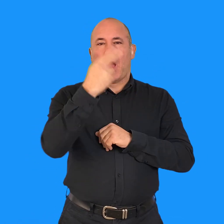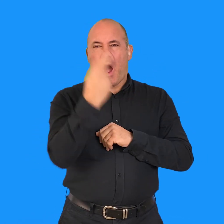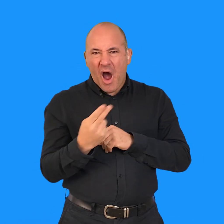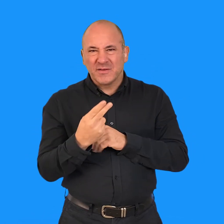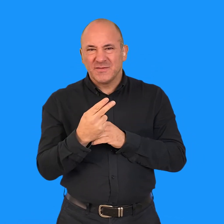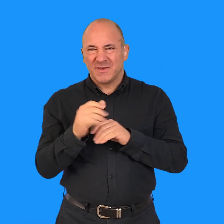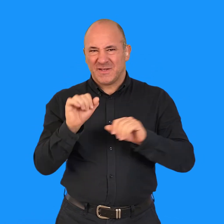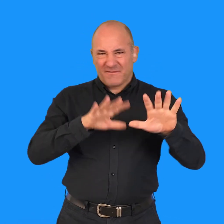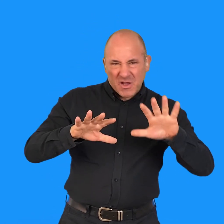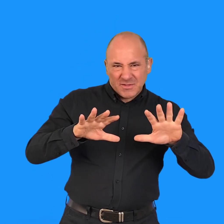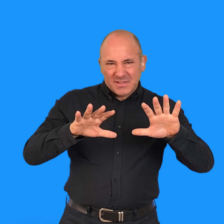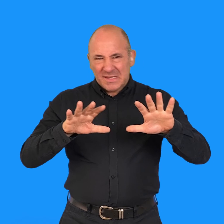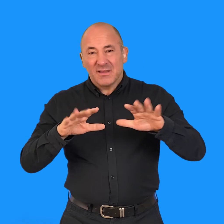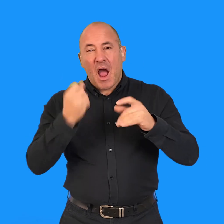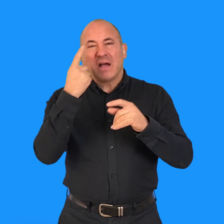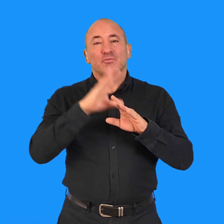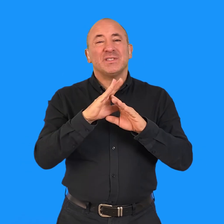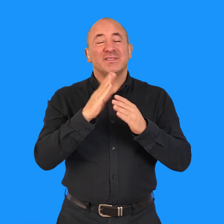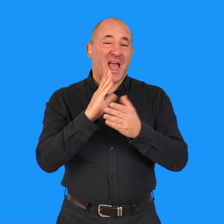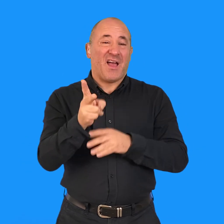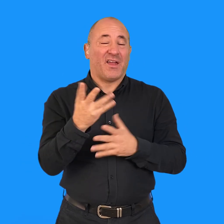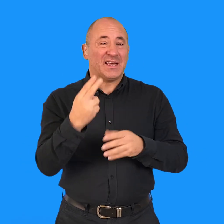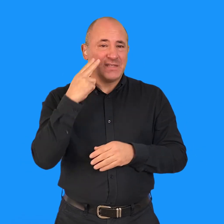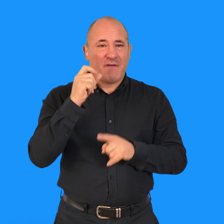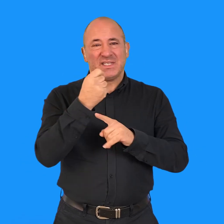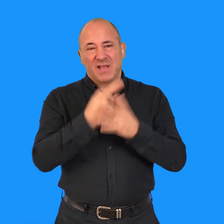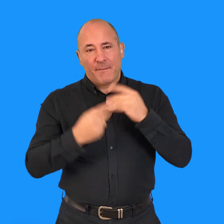and that's a weekend of art defense and again,